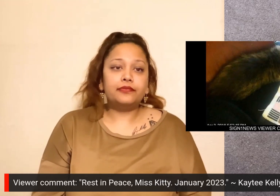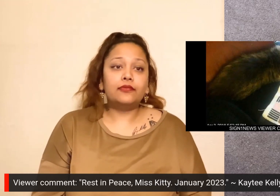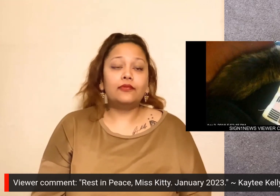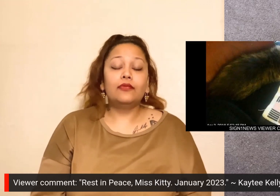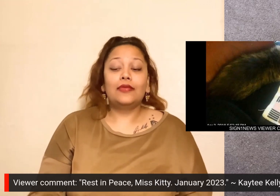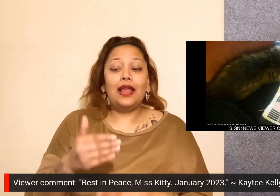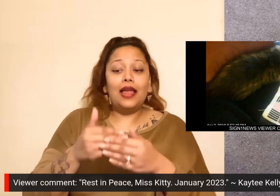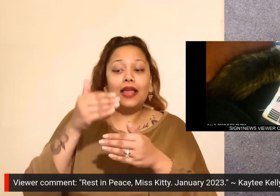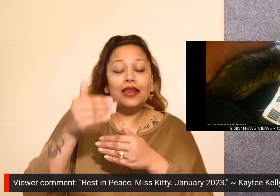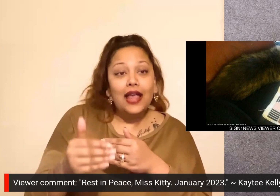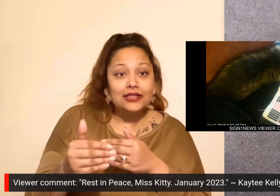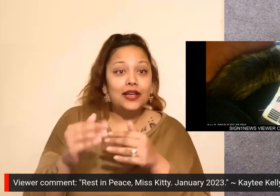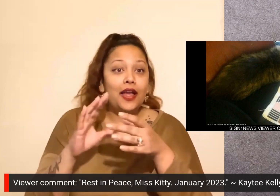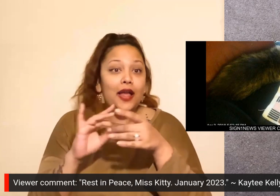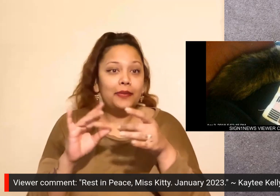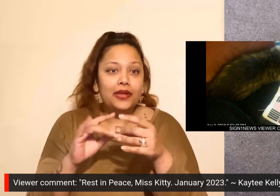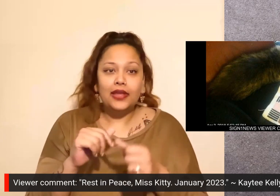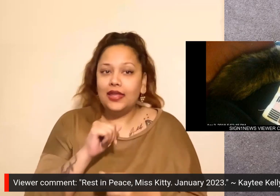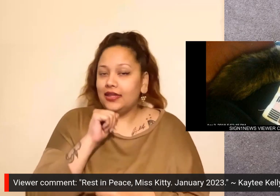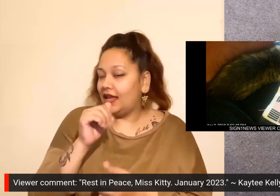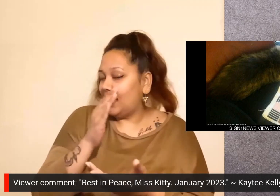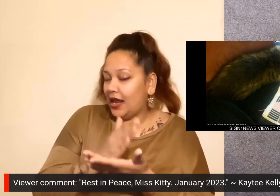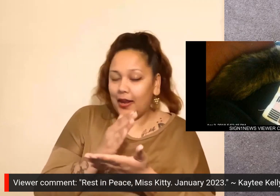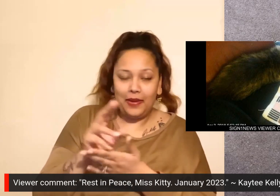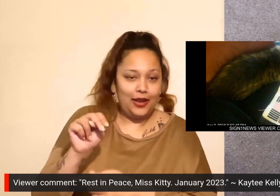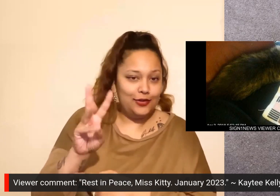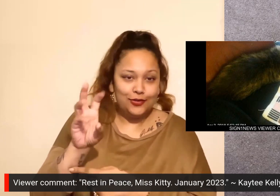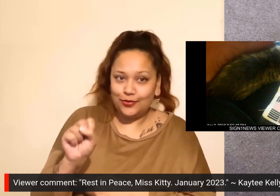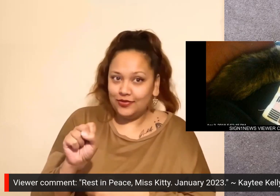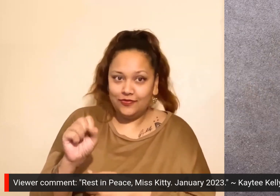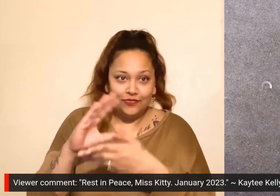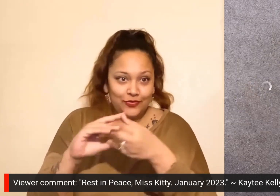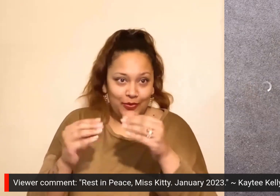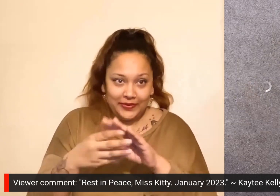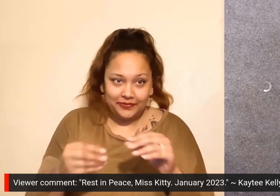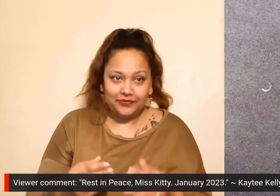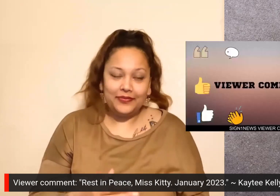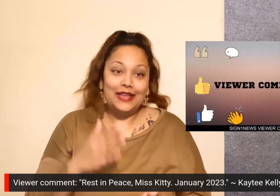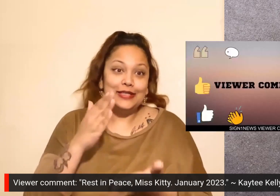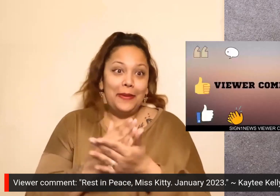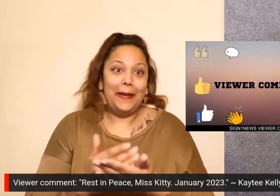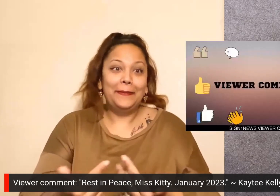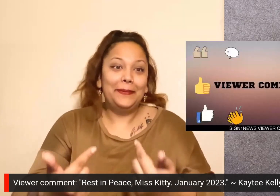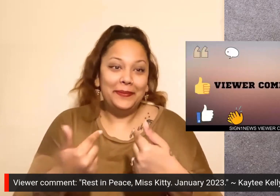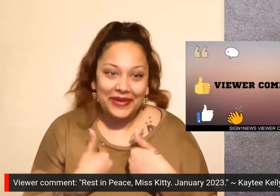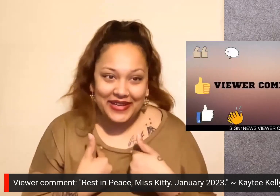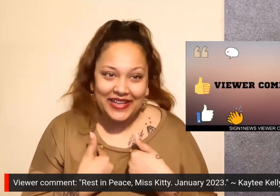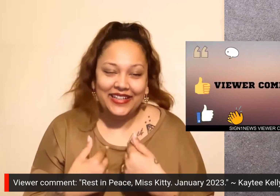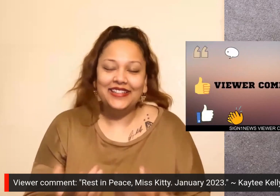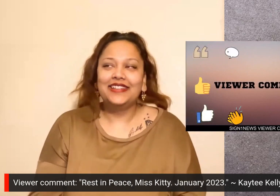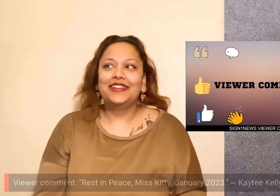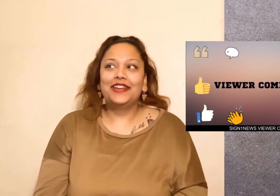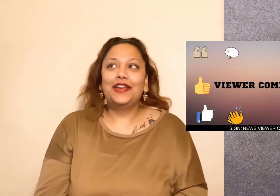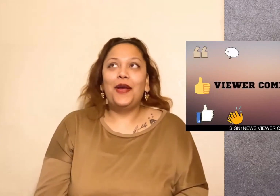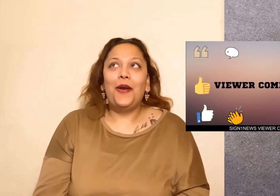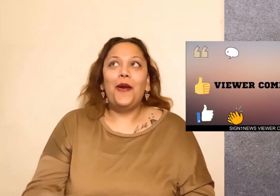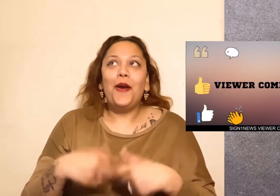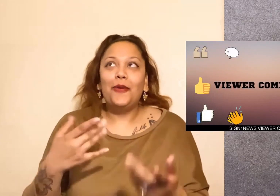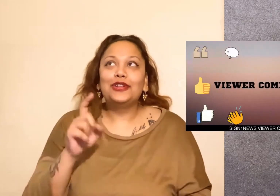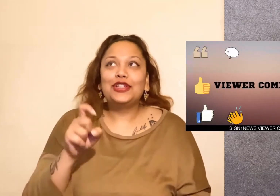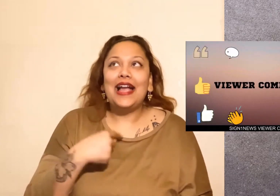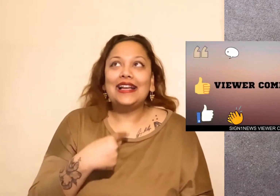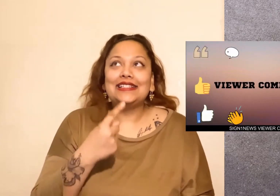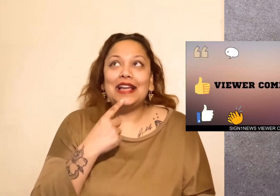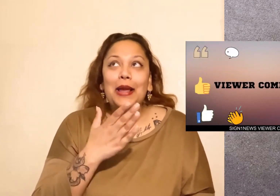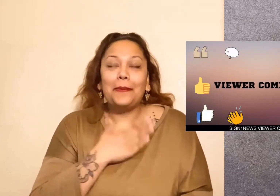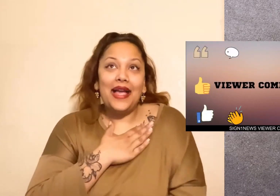and this next comment is not about a news story it's about me or should I say my tattoos